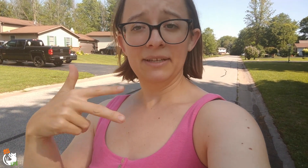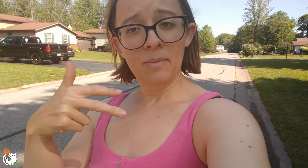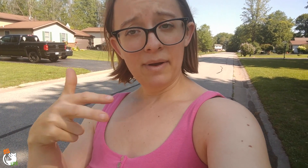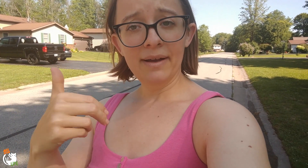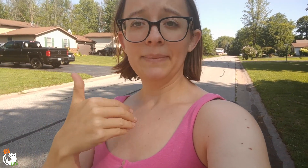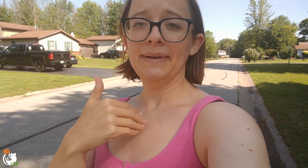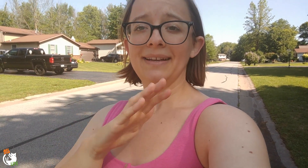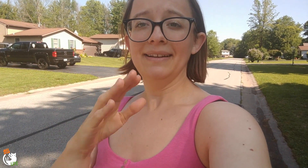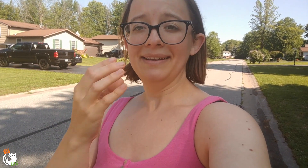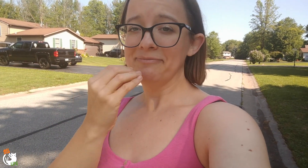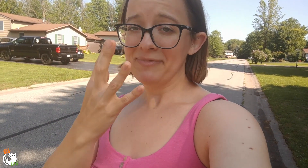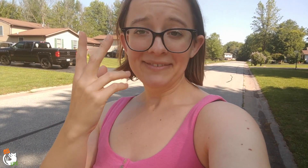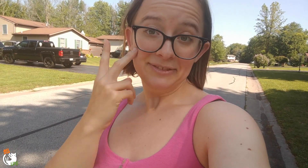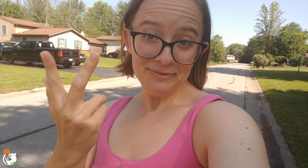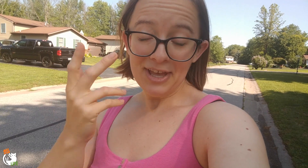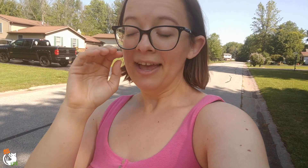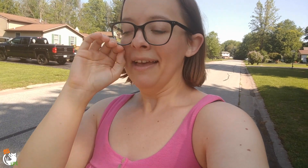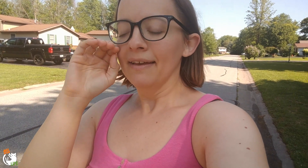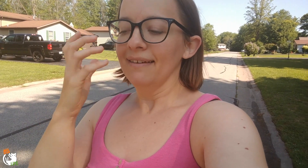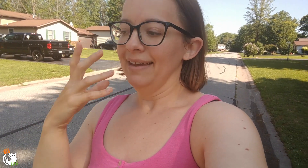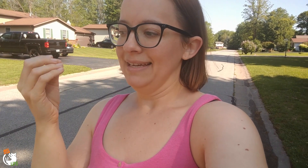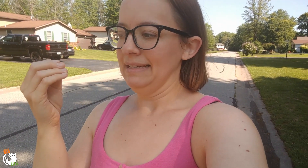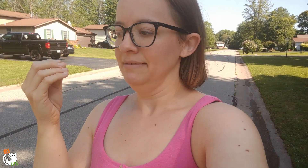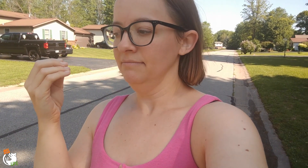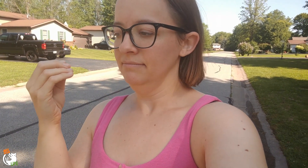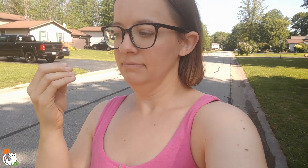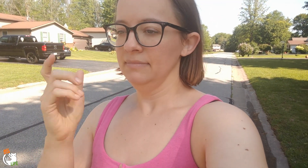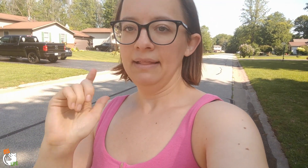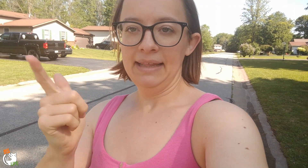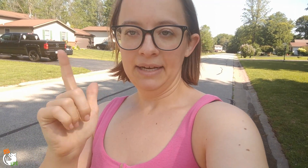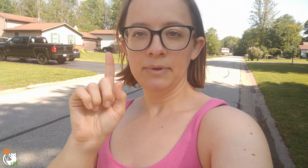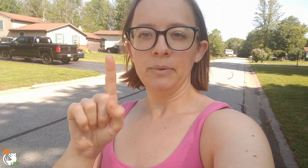Right now, like I said, we're taking walk. Had a nice breakfast as you saw